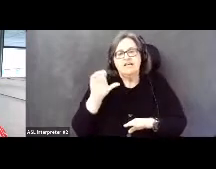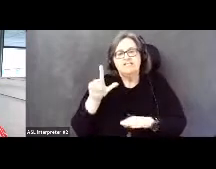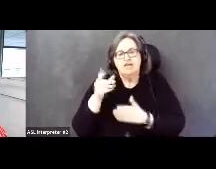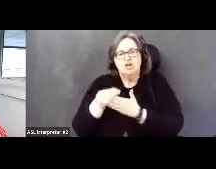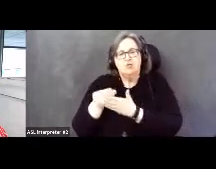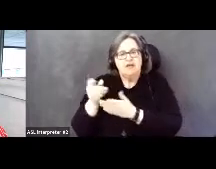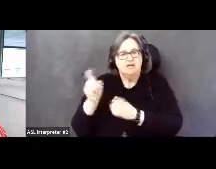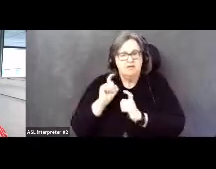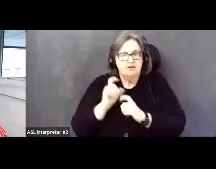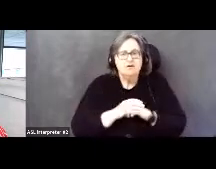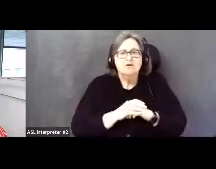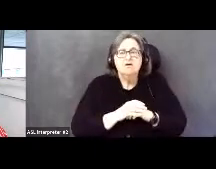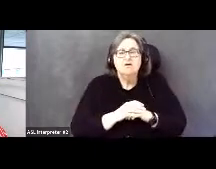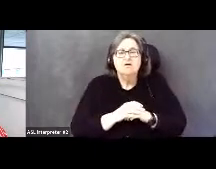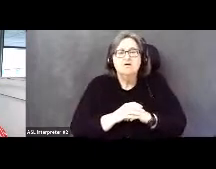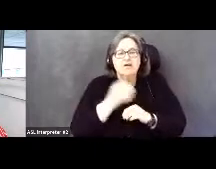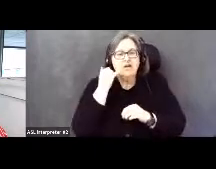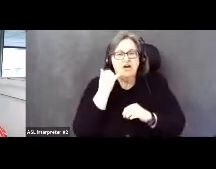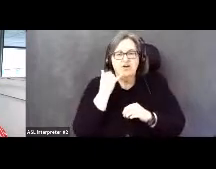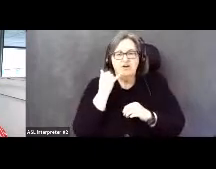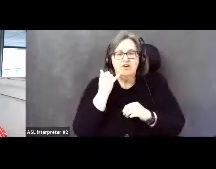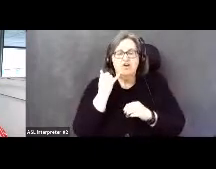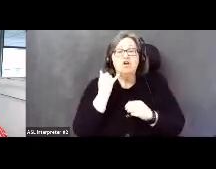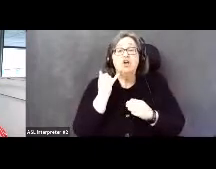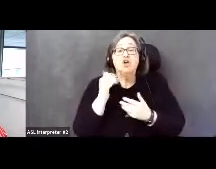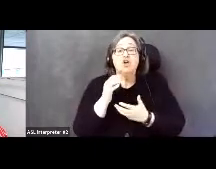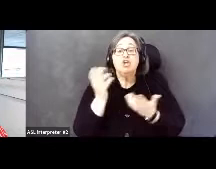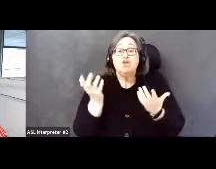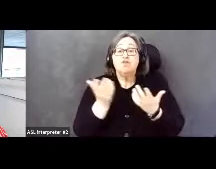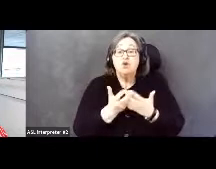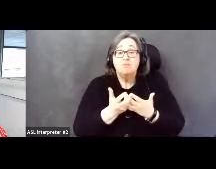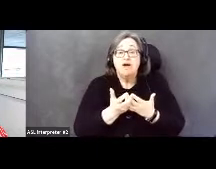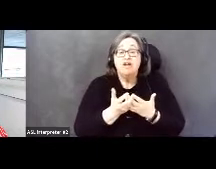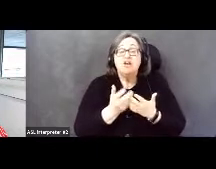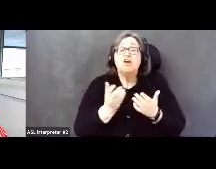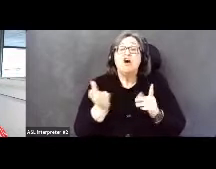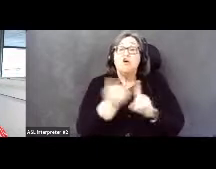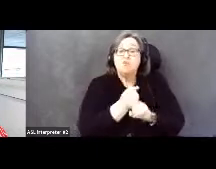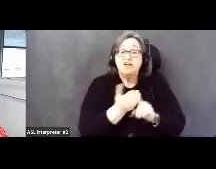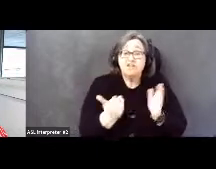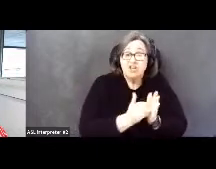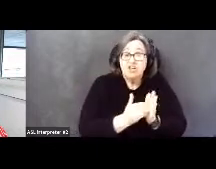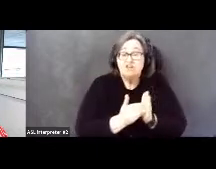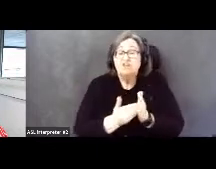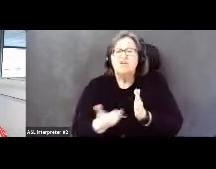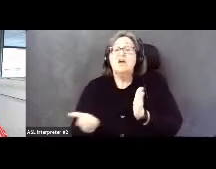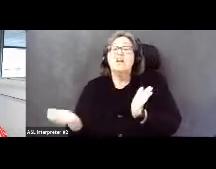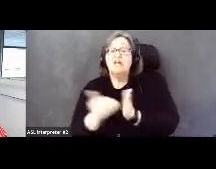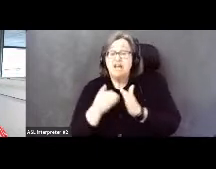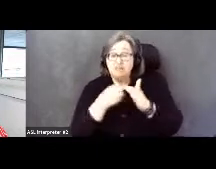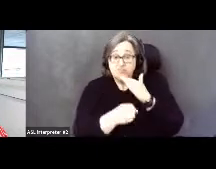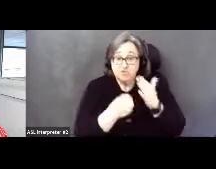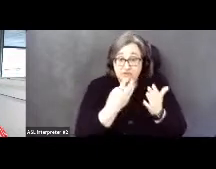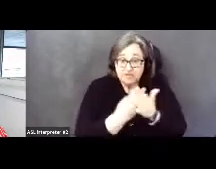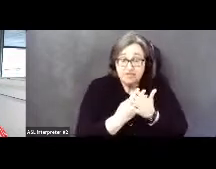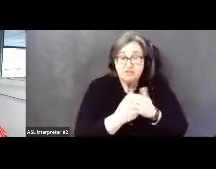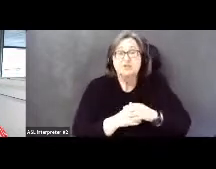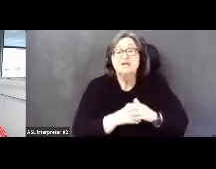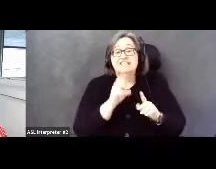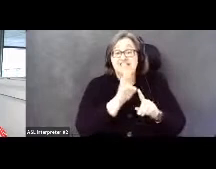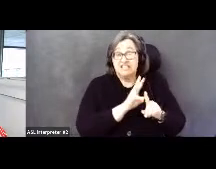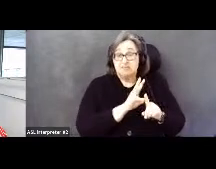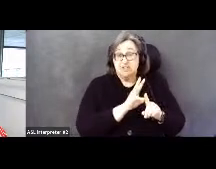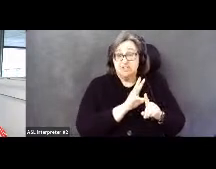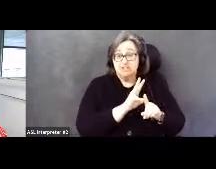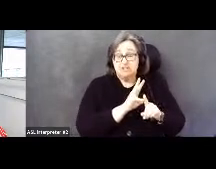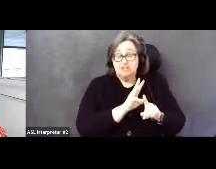quickly if you come wine and reincarceration at six months and at 12 months, if you -- the